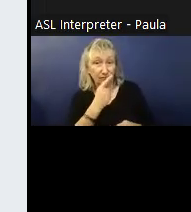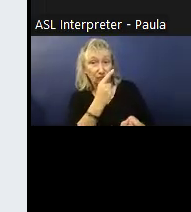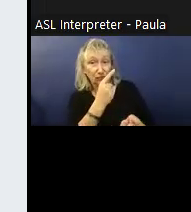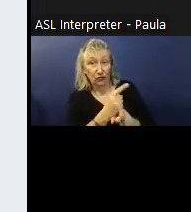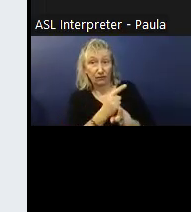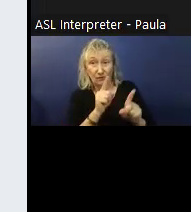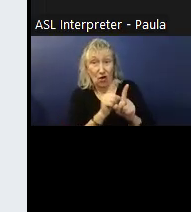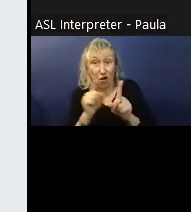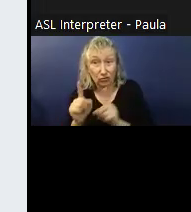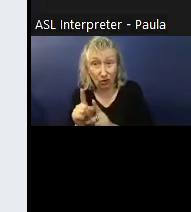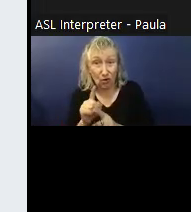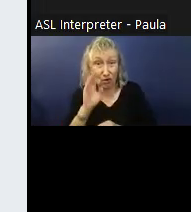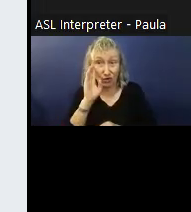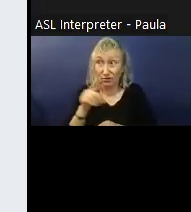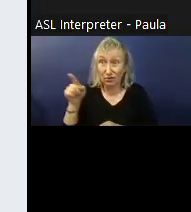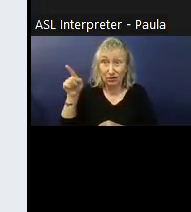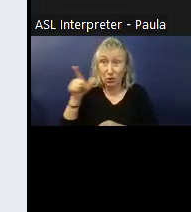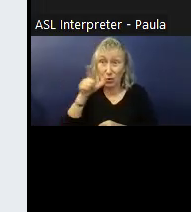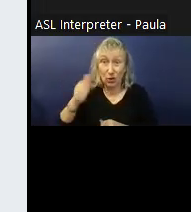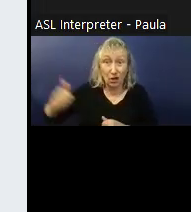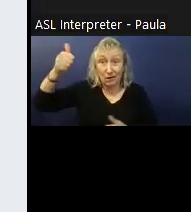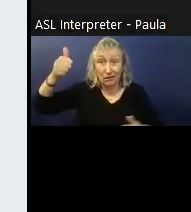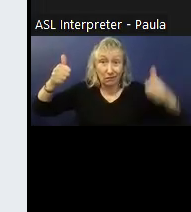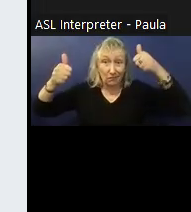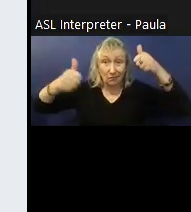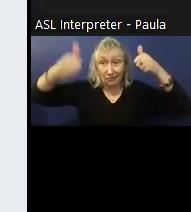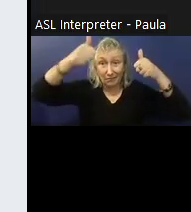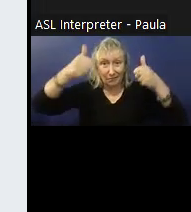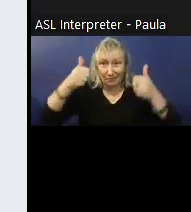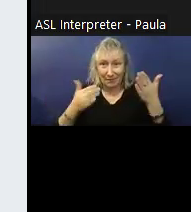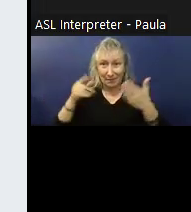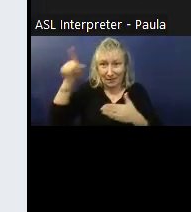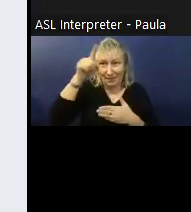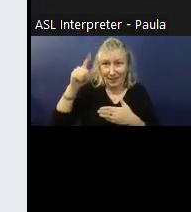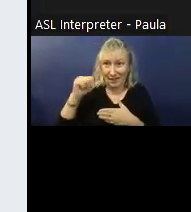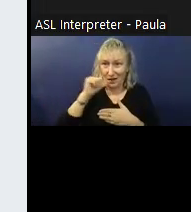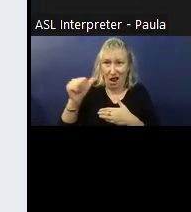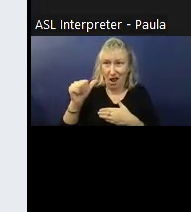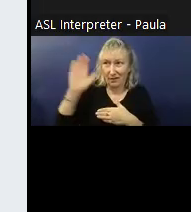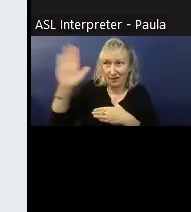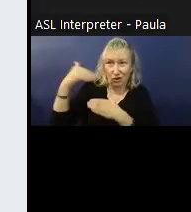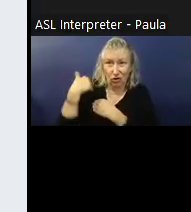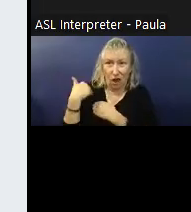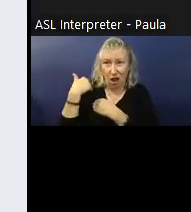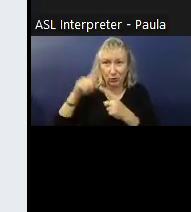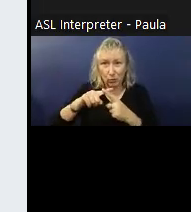but those professional entities may not investigate abuse. You know, they'll look at ethical misconduct in different ways.